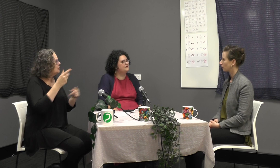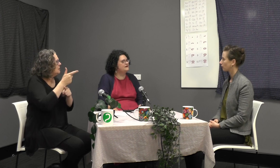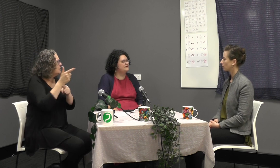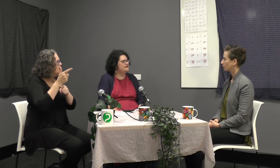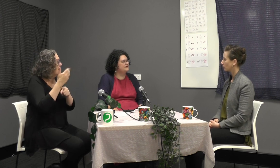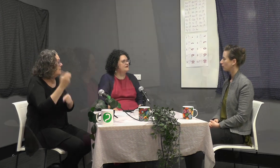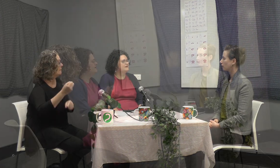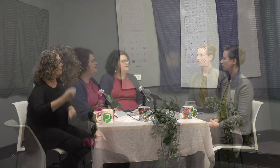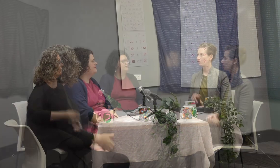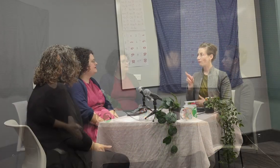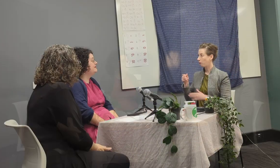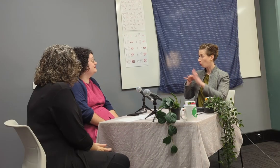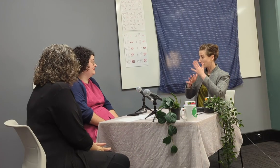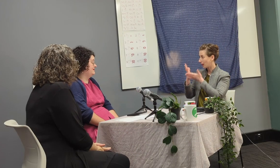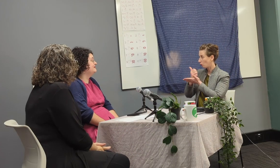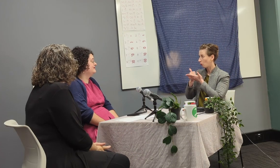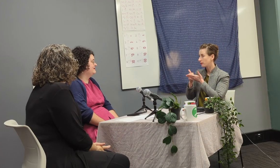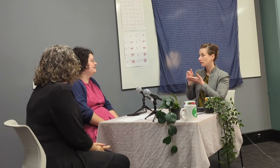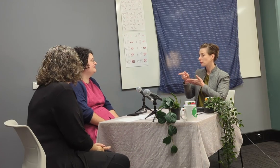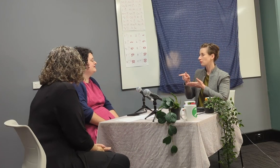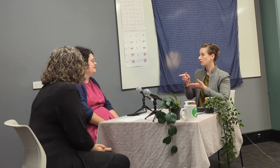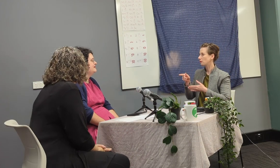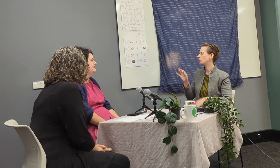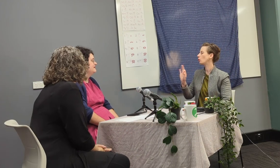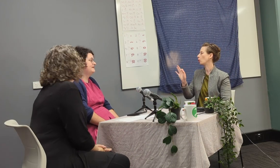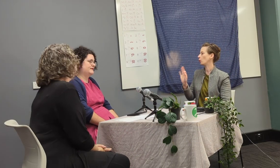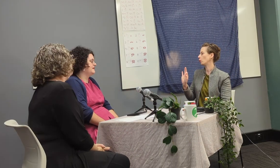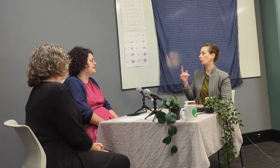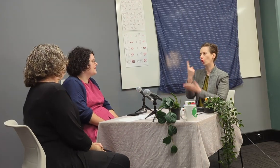H: For the Auslan Corpus, no.